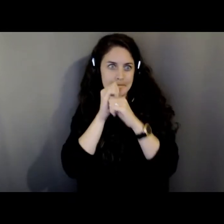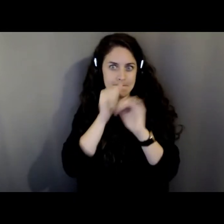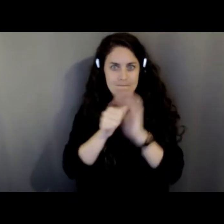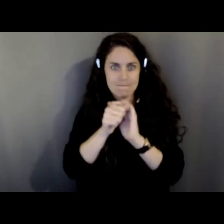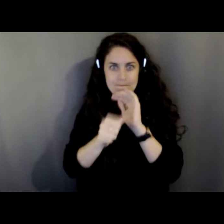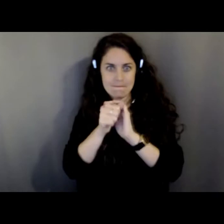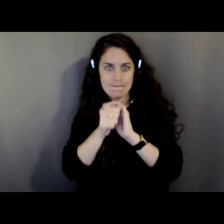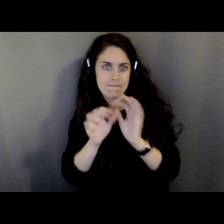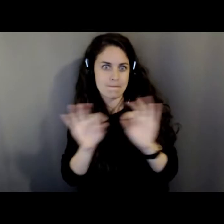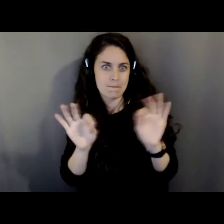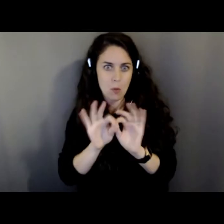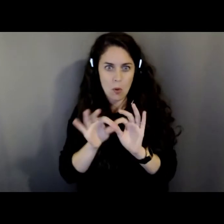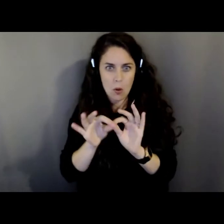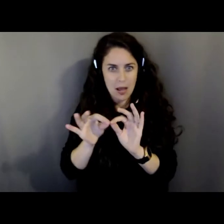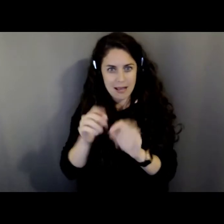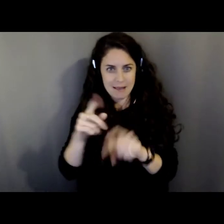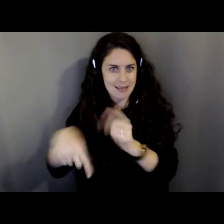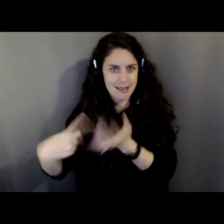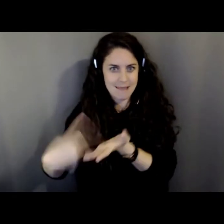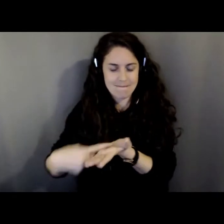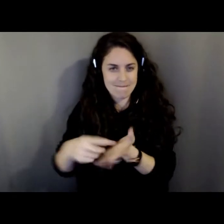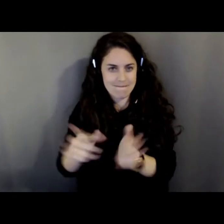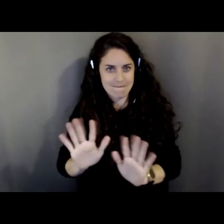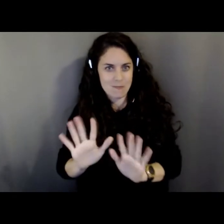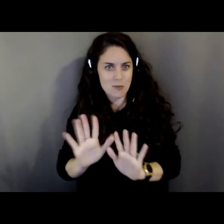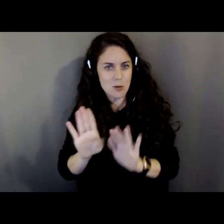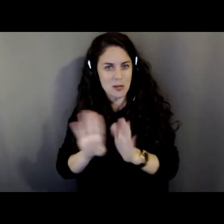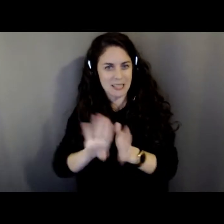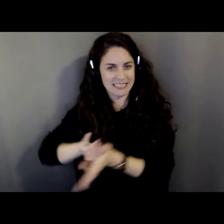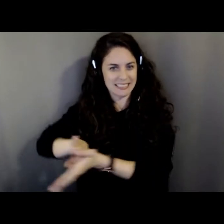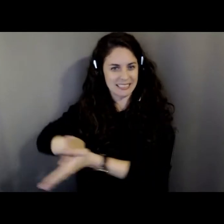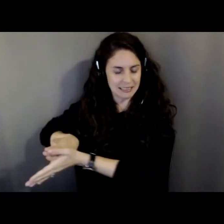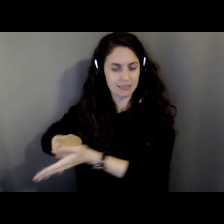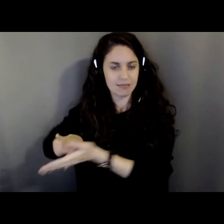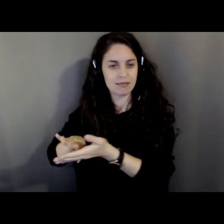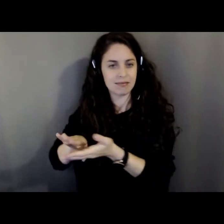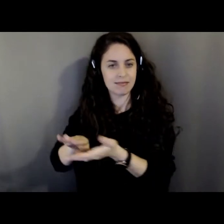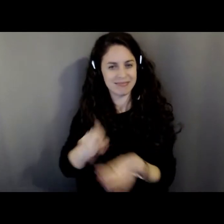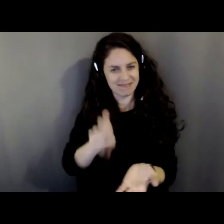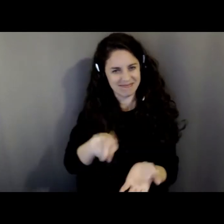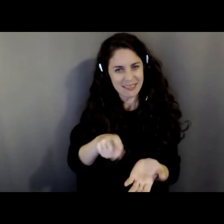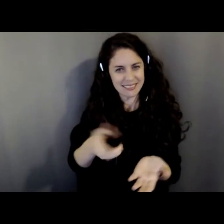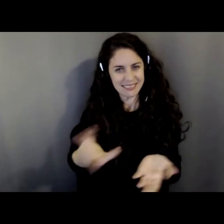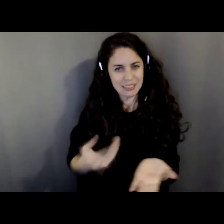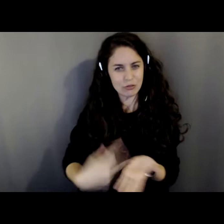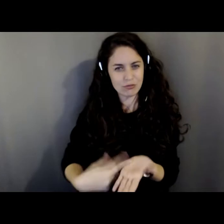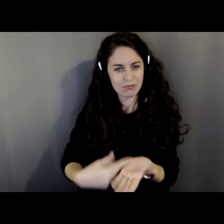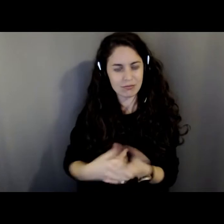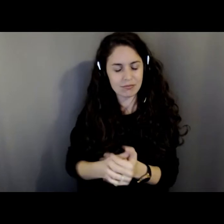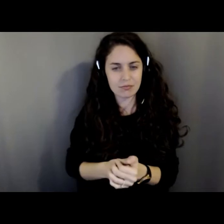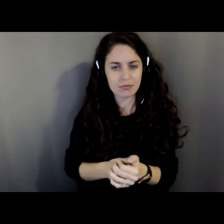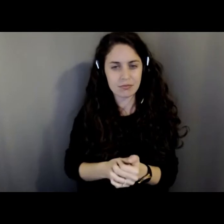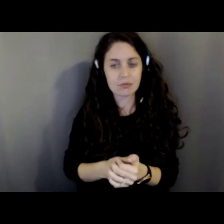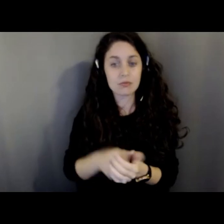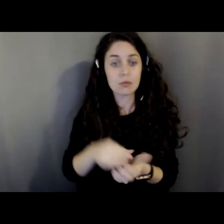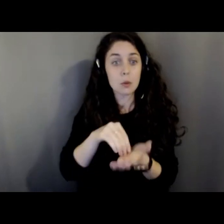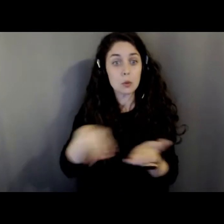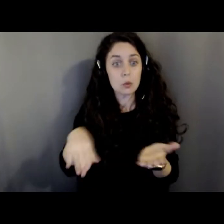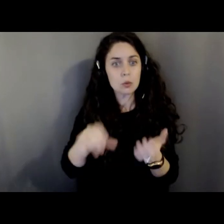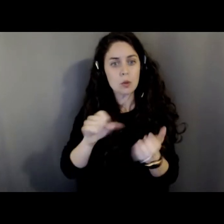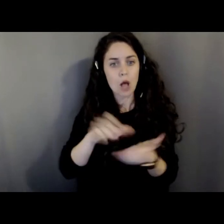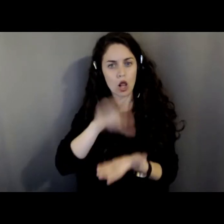is important, and it's a necessity. Students get to learn about their rights in the USas a person